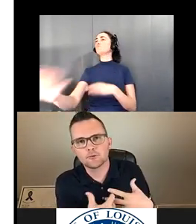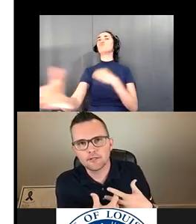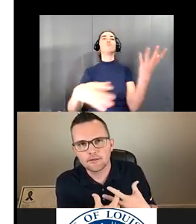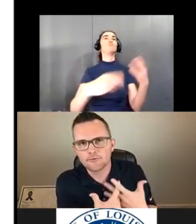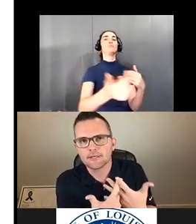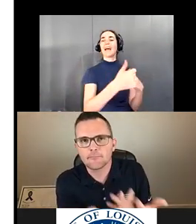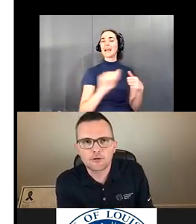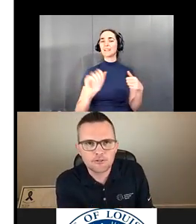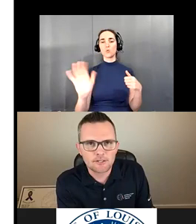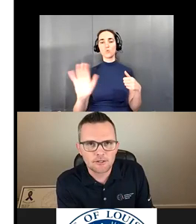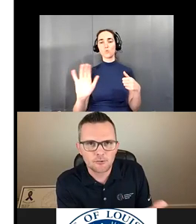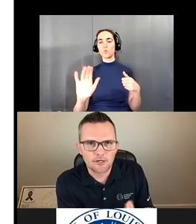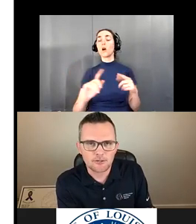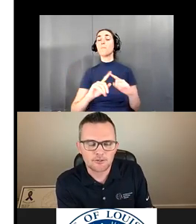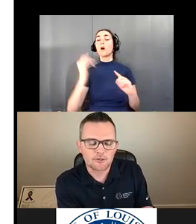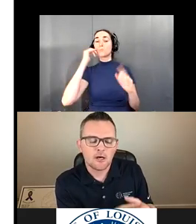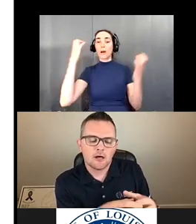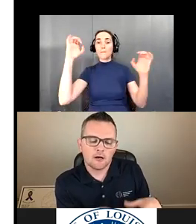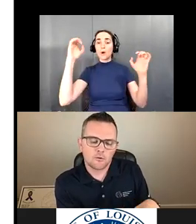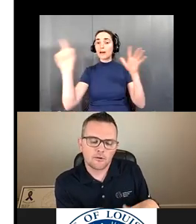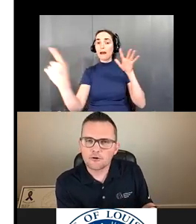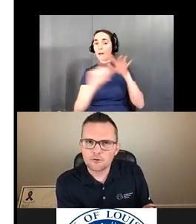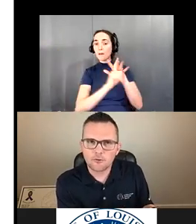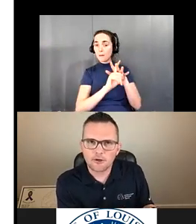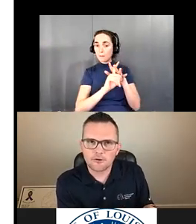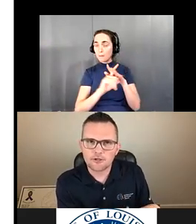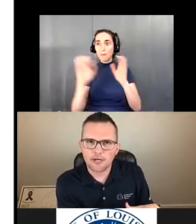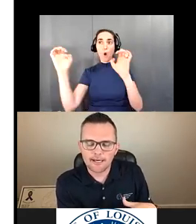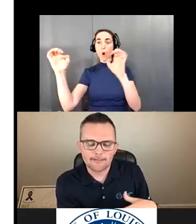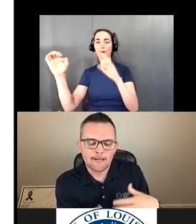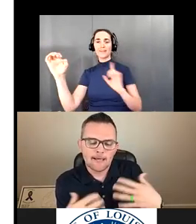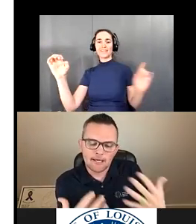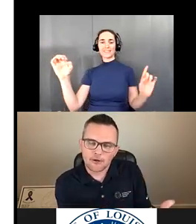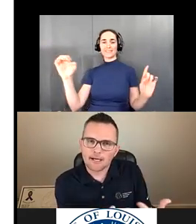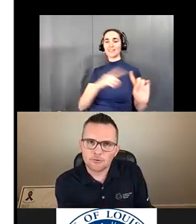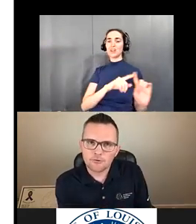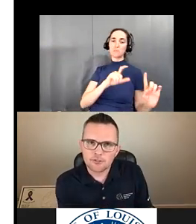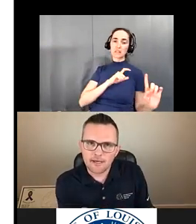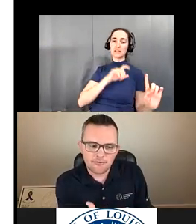would give an emergency situations where the first responders can interact with you safe